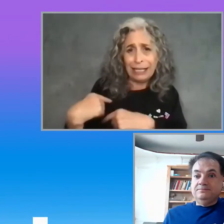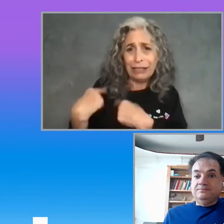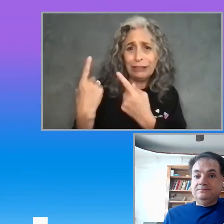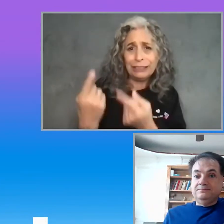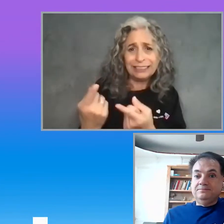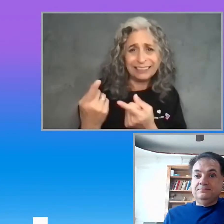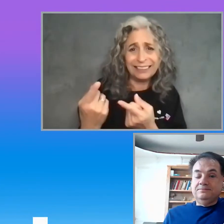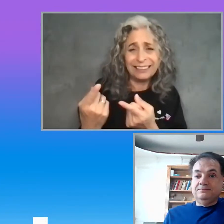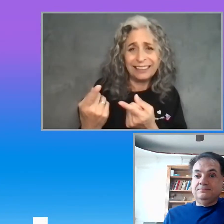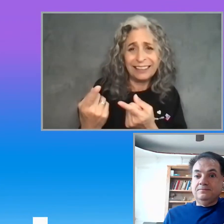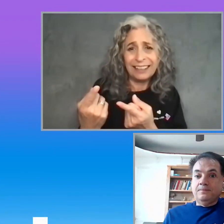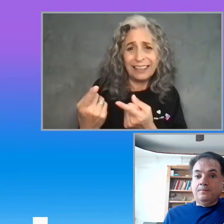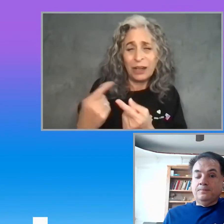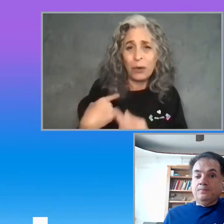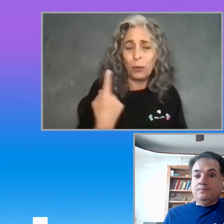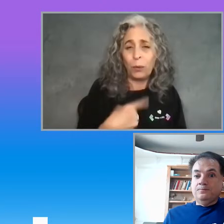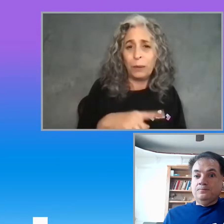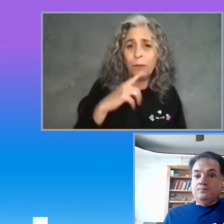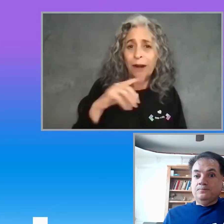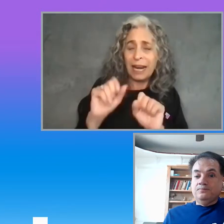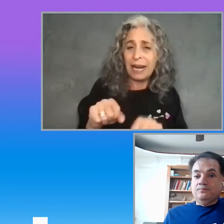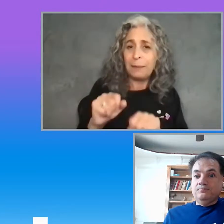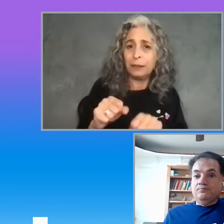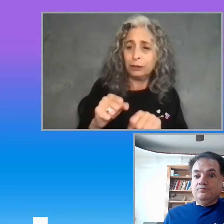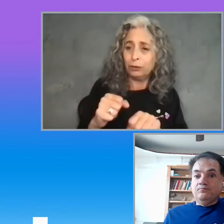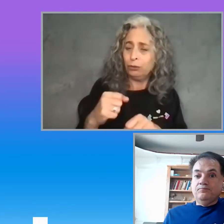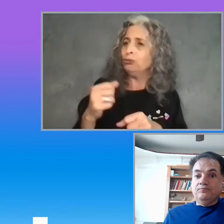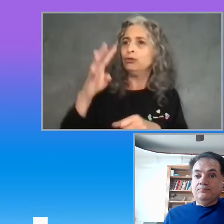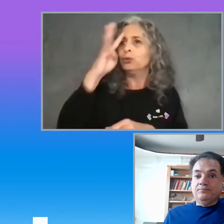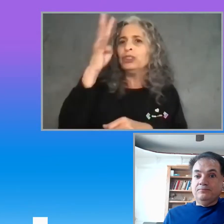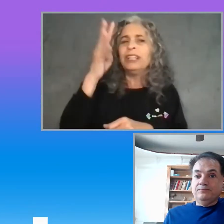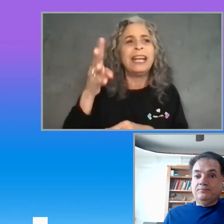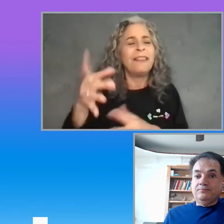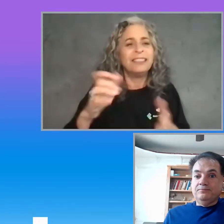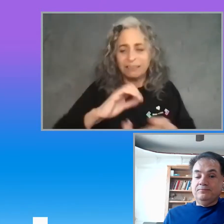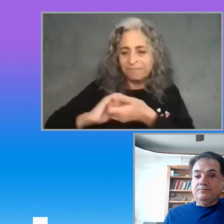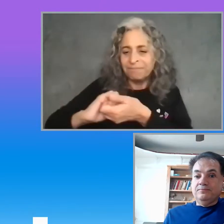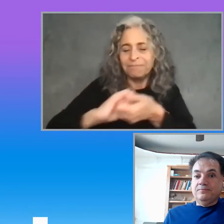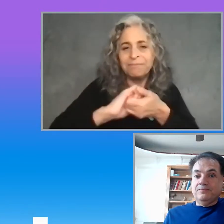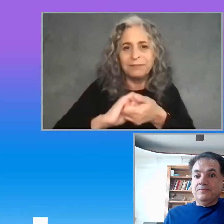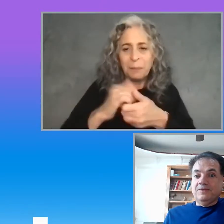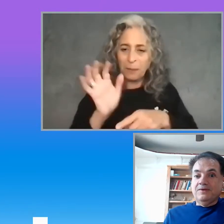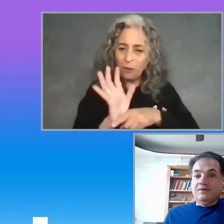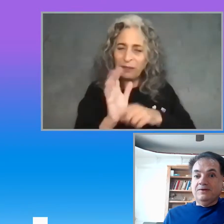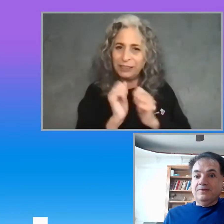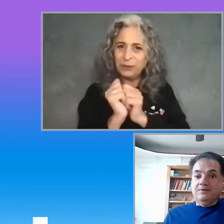years and that we were able to craft this incredible